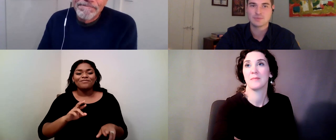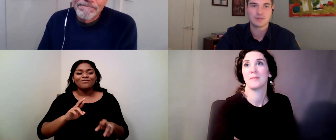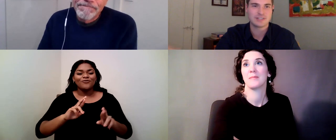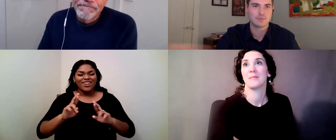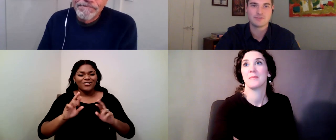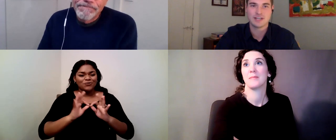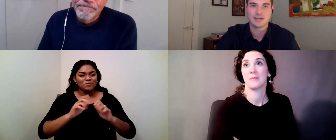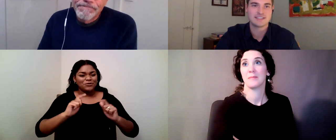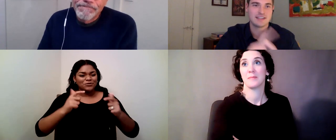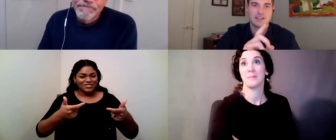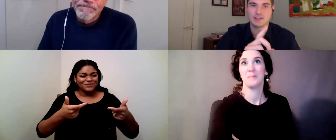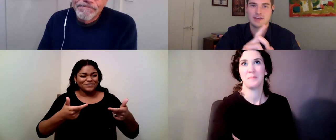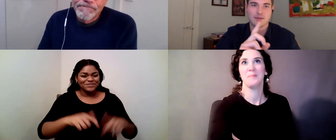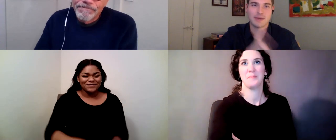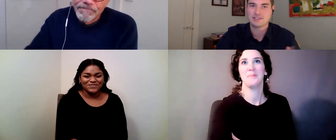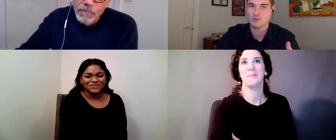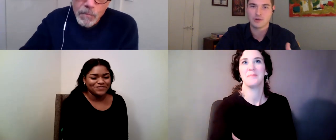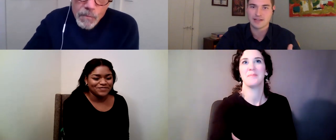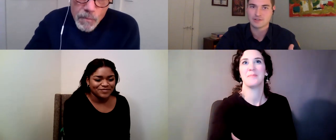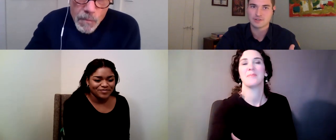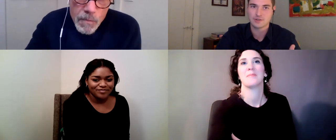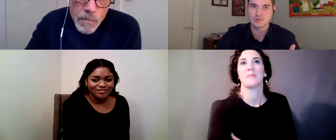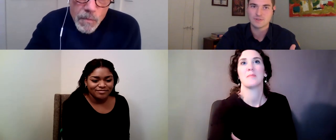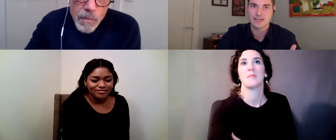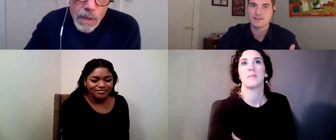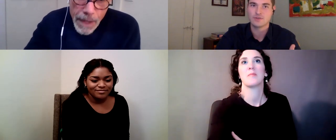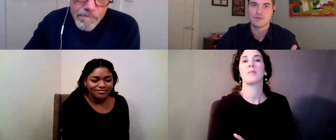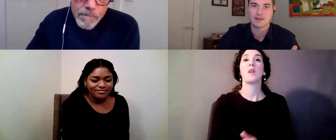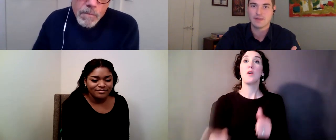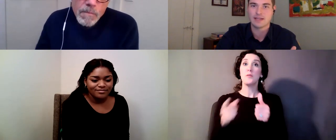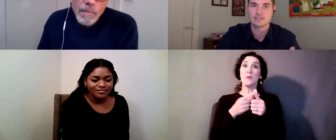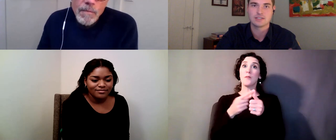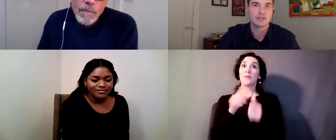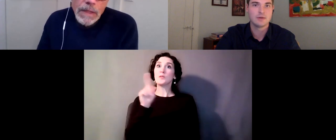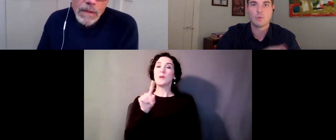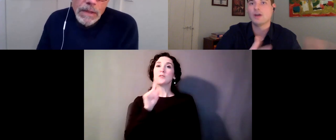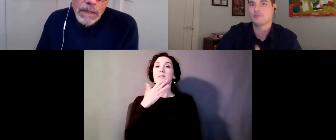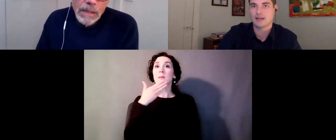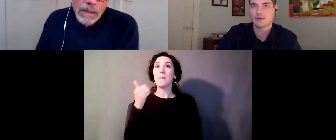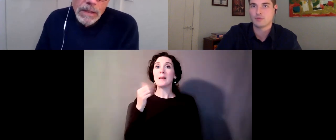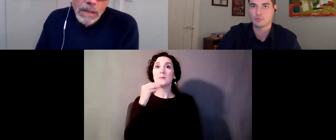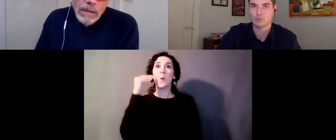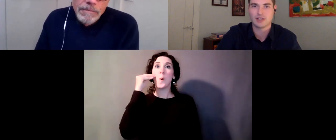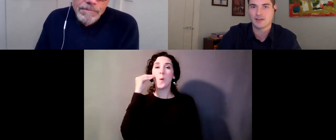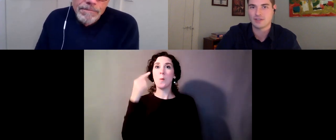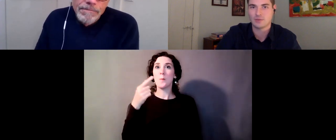pretty simple, the best home grinder to use and what you recommend for brewing coffee,